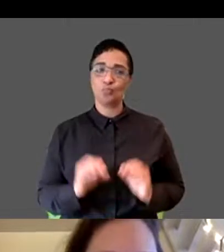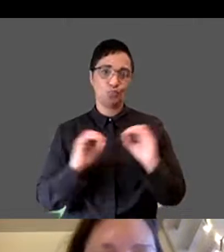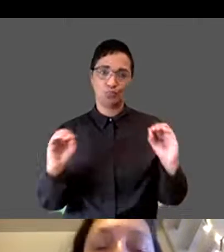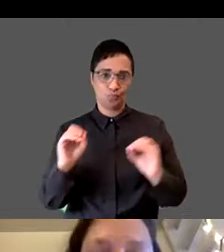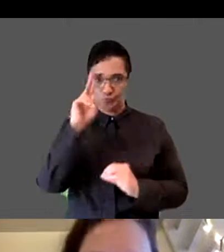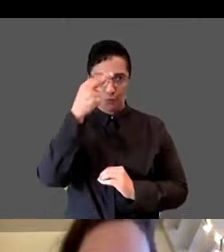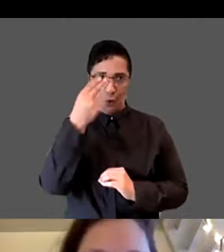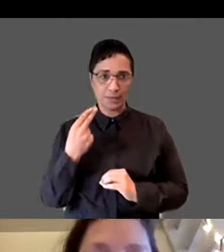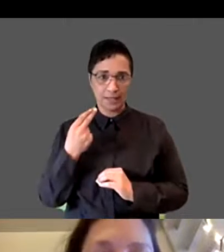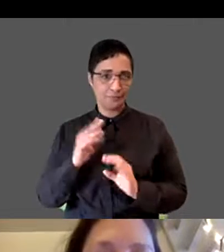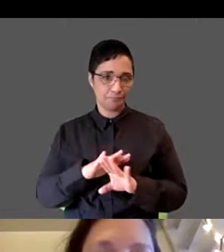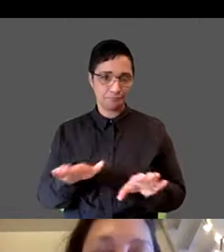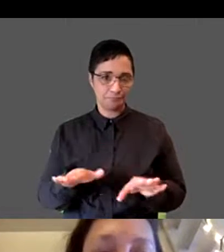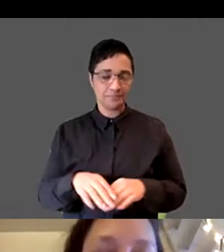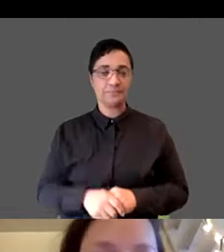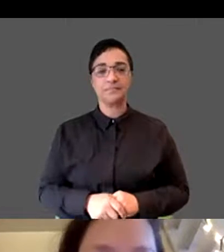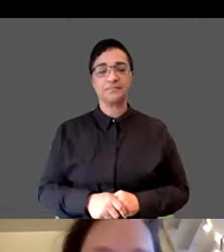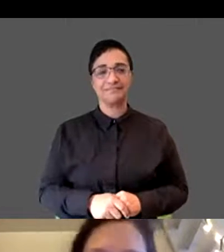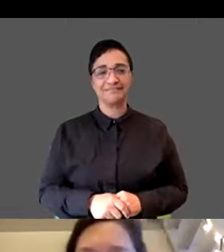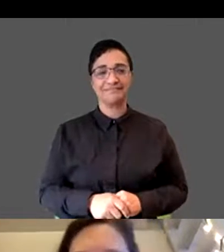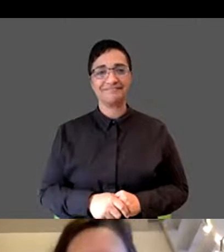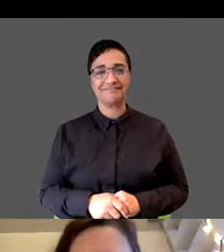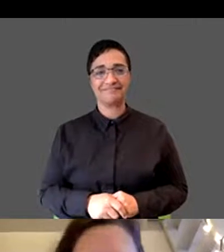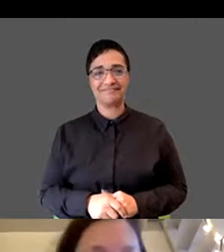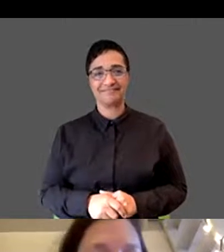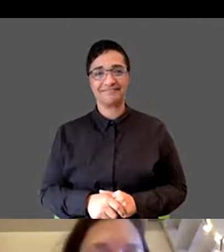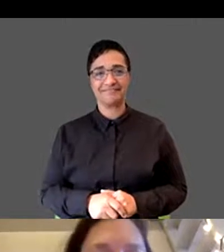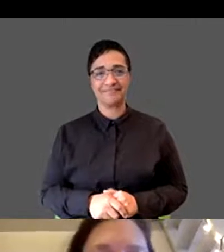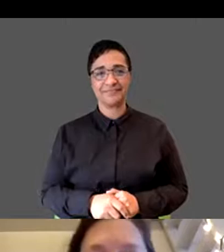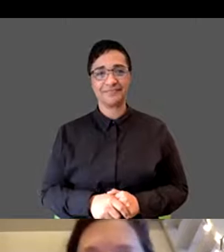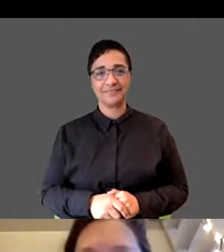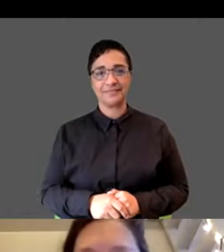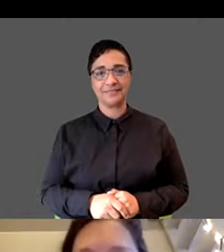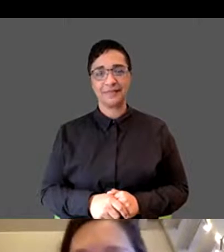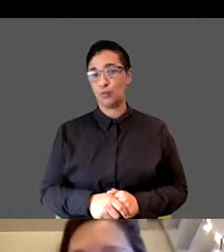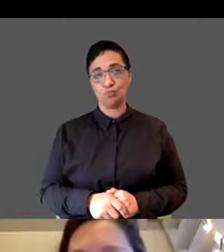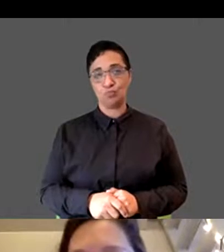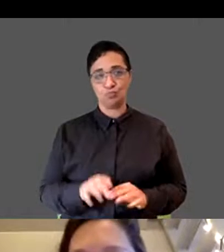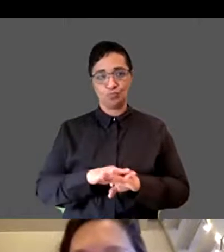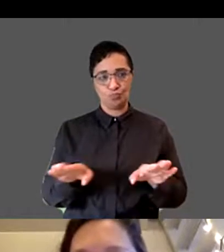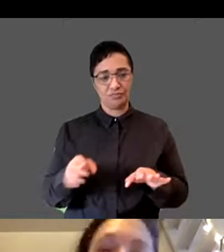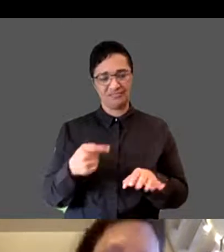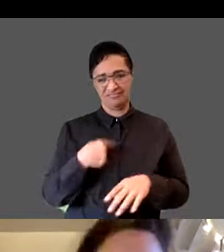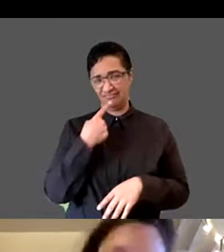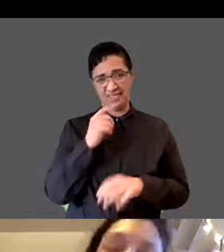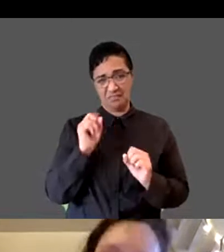You said it all, Elizabeth. Yeah. I was going to say the same as Liz.